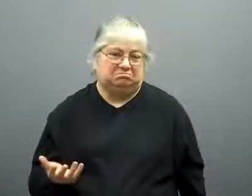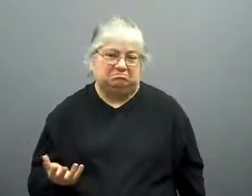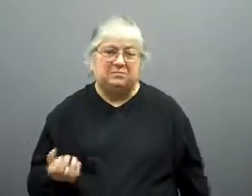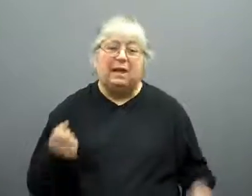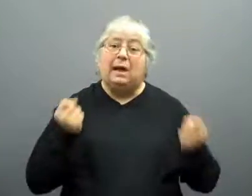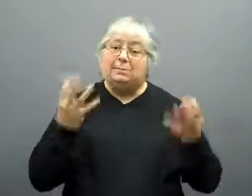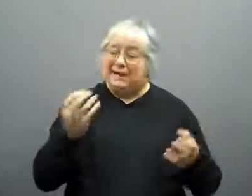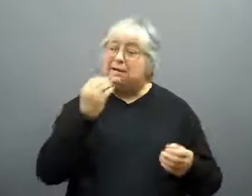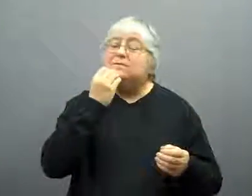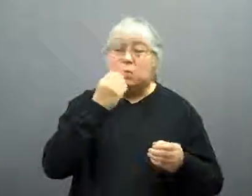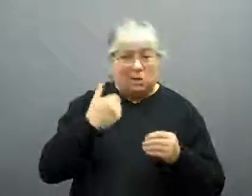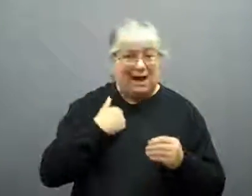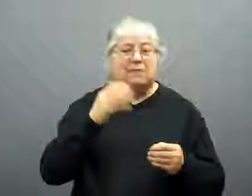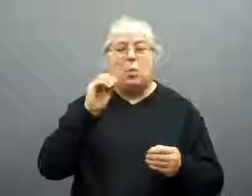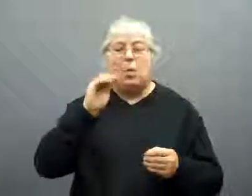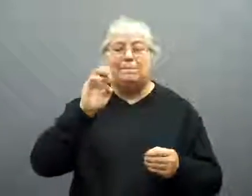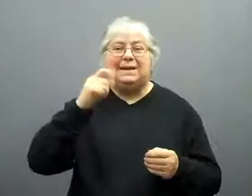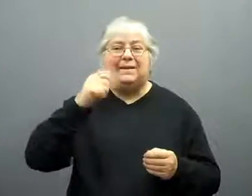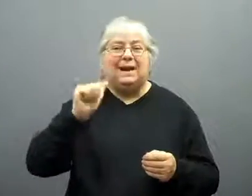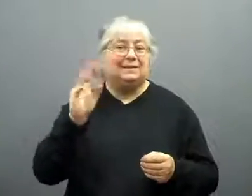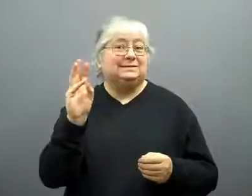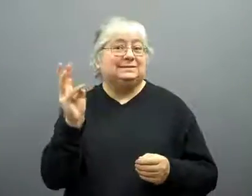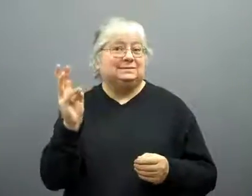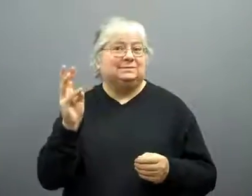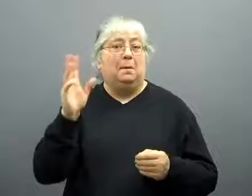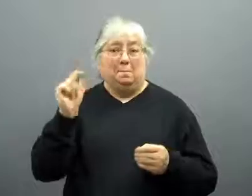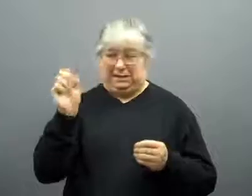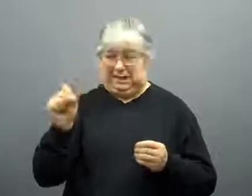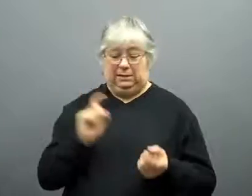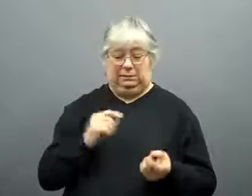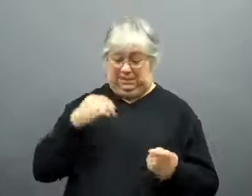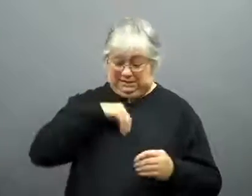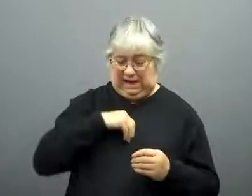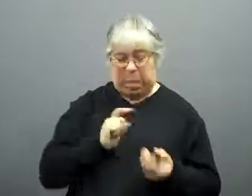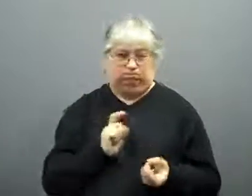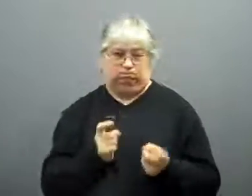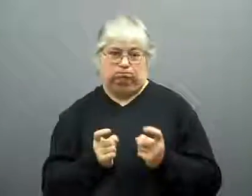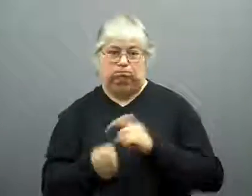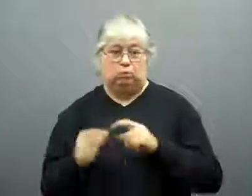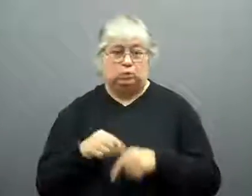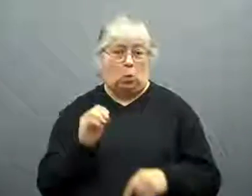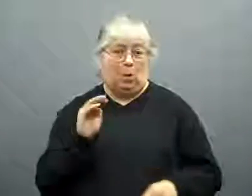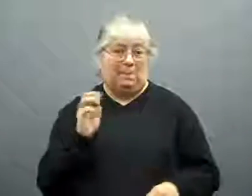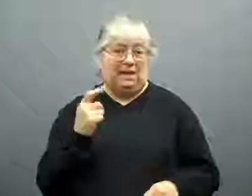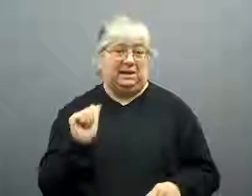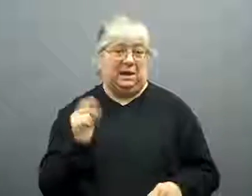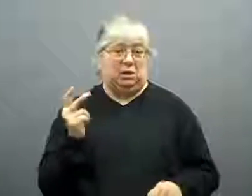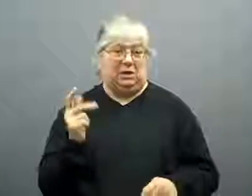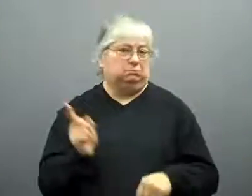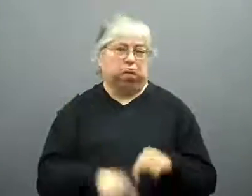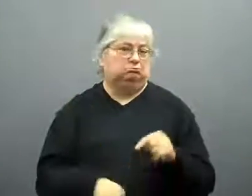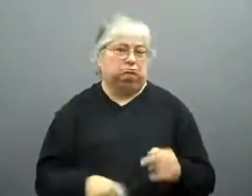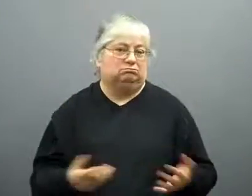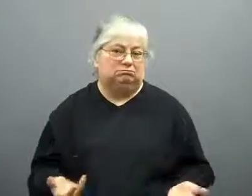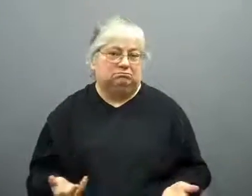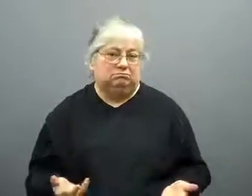Many foods have omega-6, but it can't be converted to omega-3.